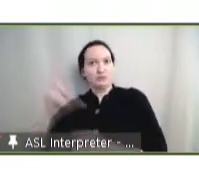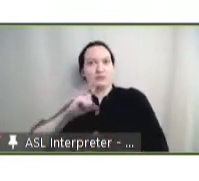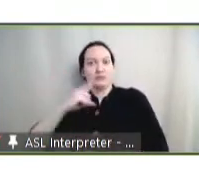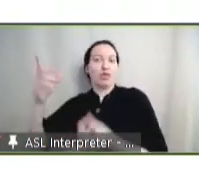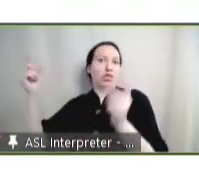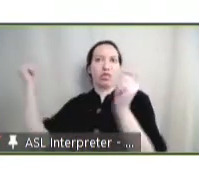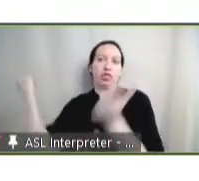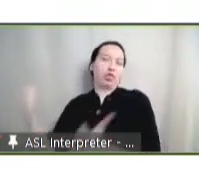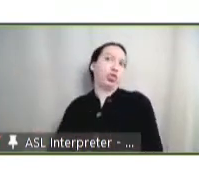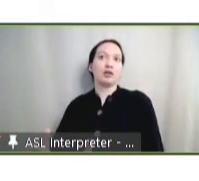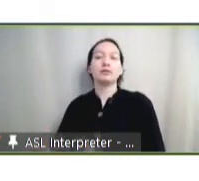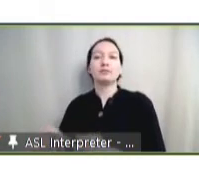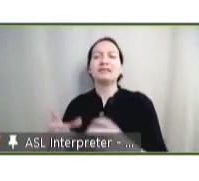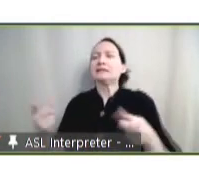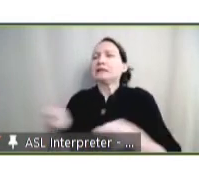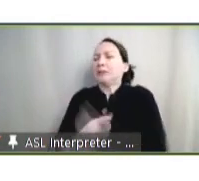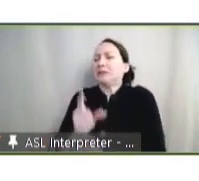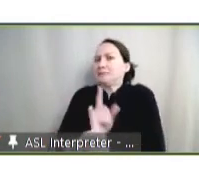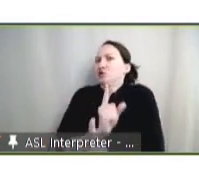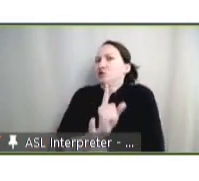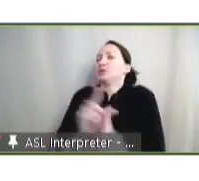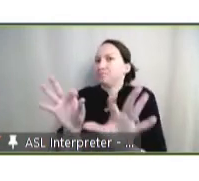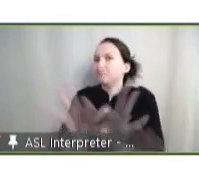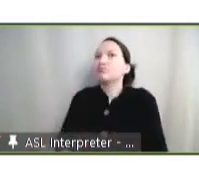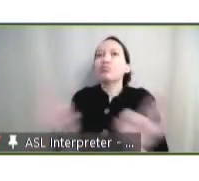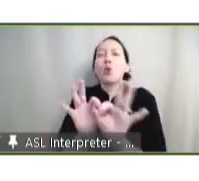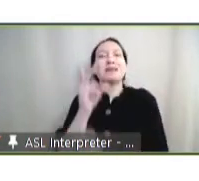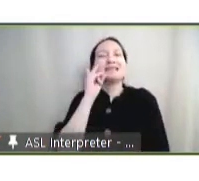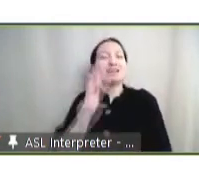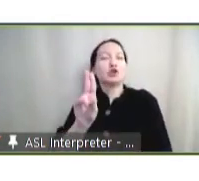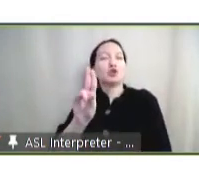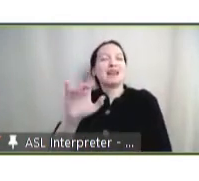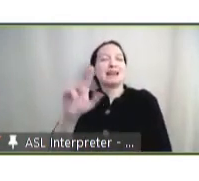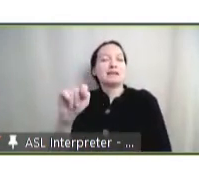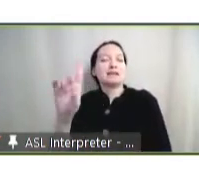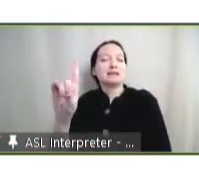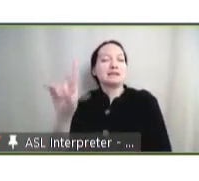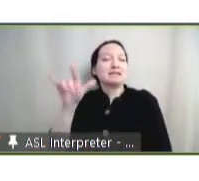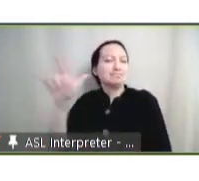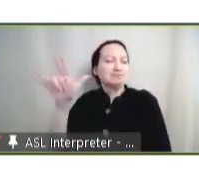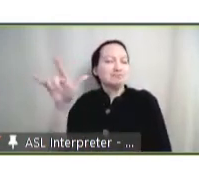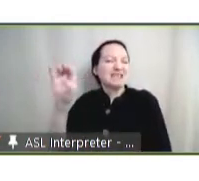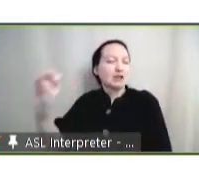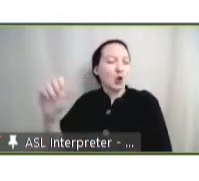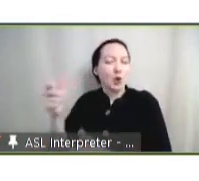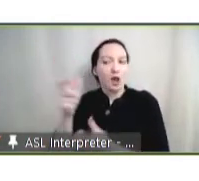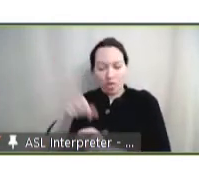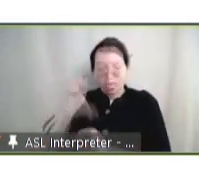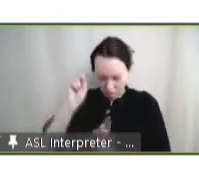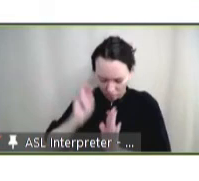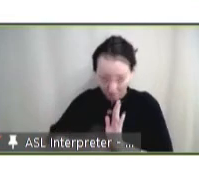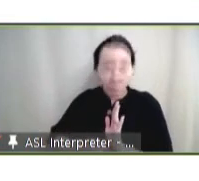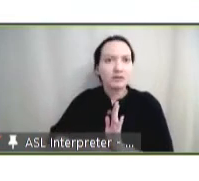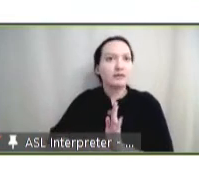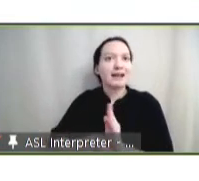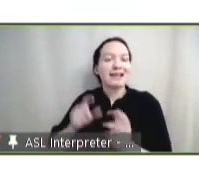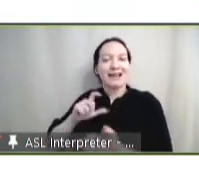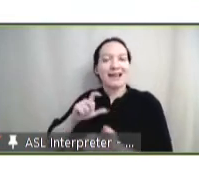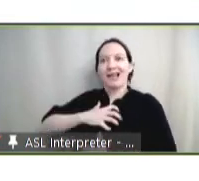really important, as we saw the United CEO to dig in and then pivot to the rationale and the